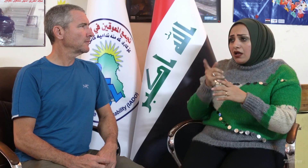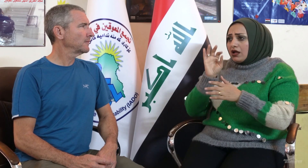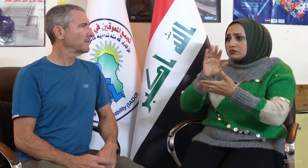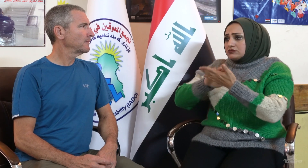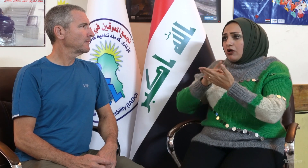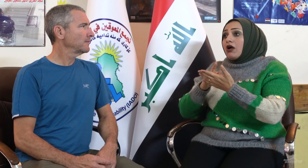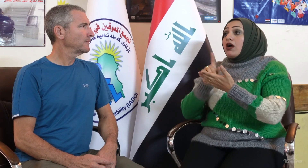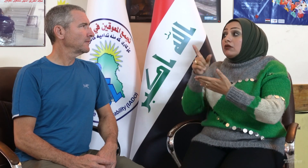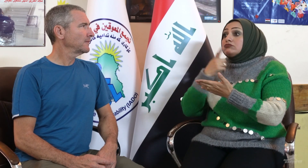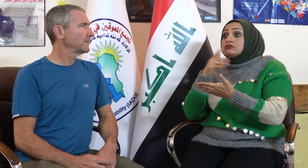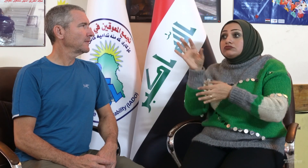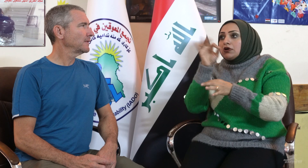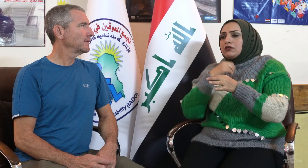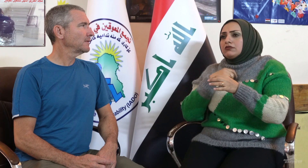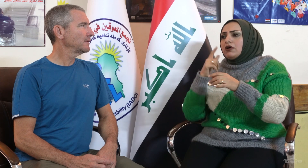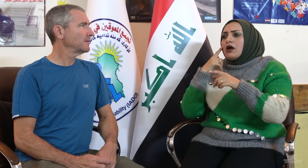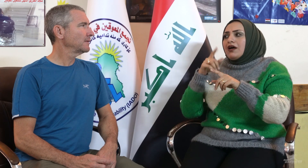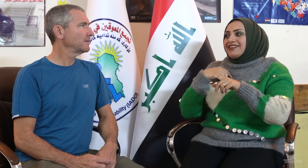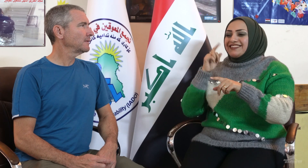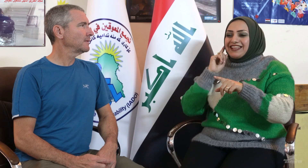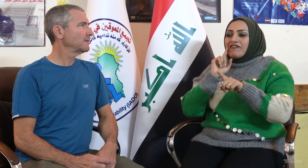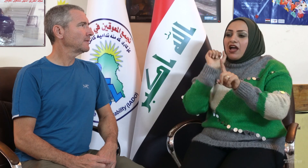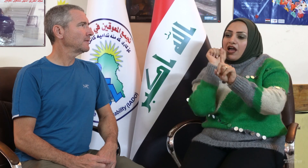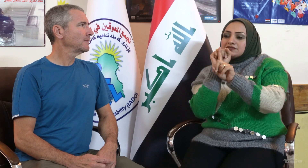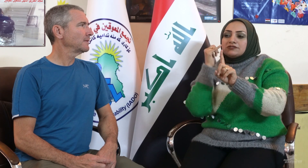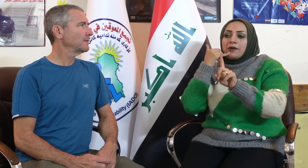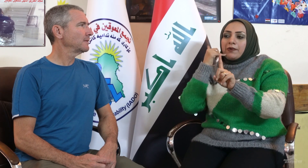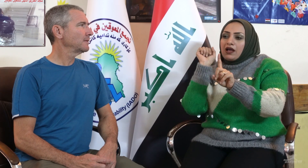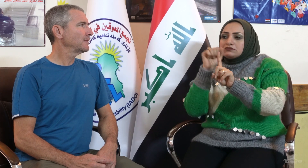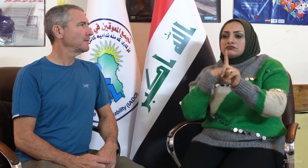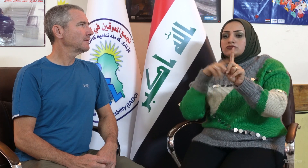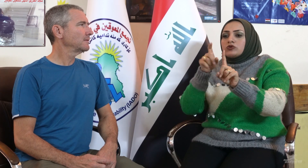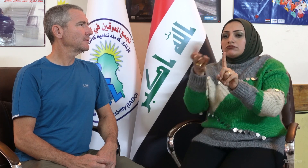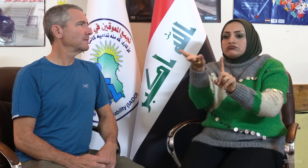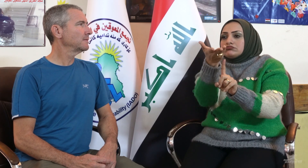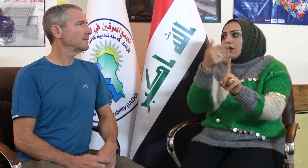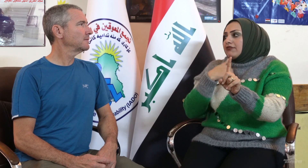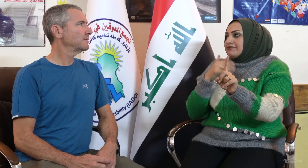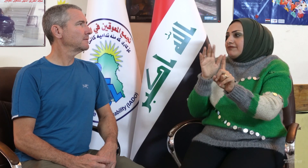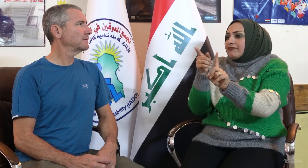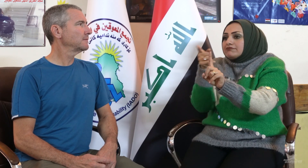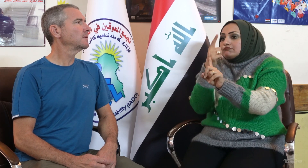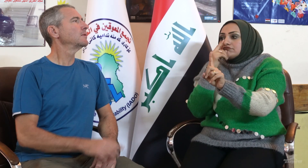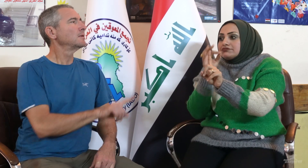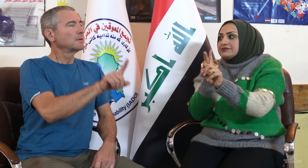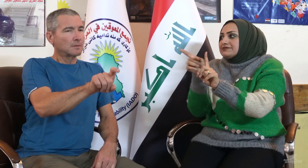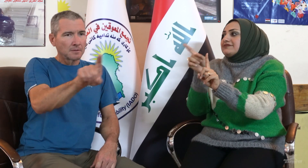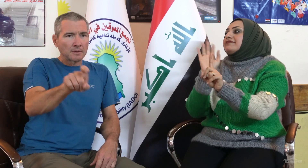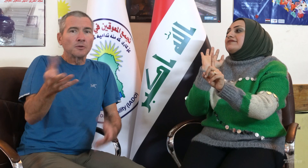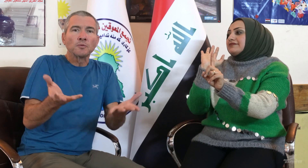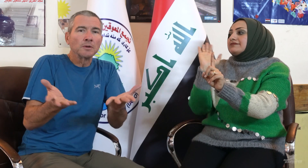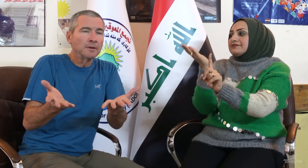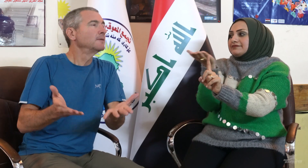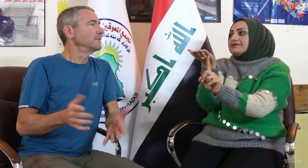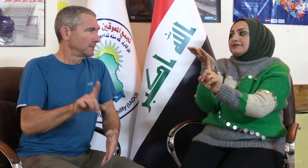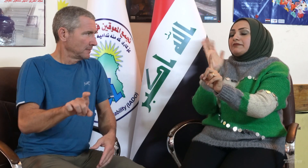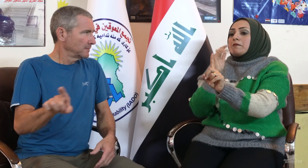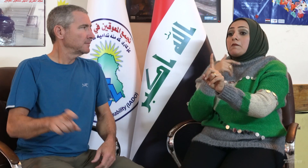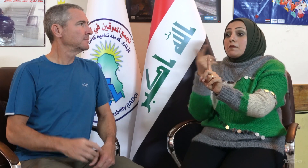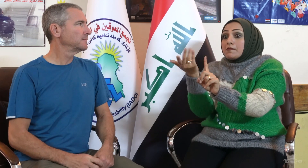there is signage to communicate with the staff. So they can assess the patient, okay.